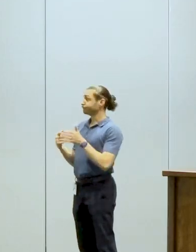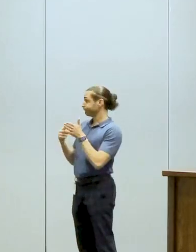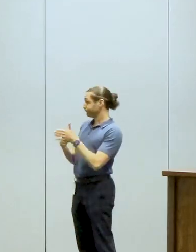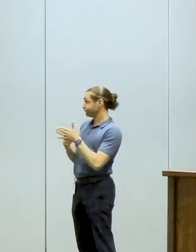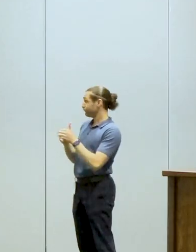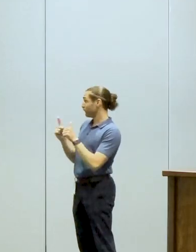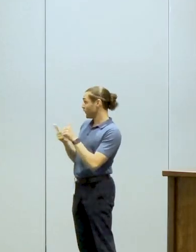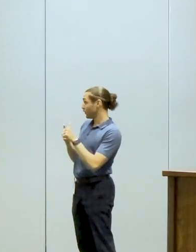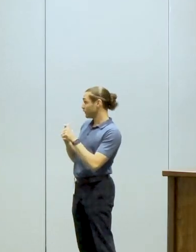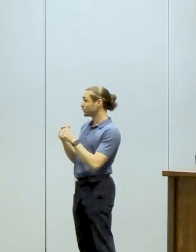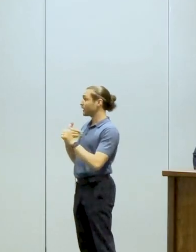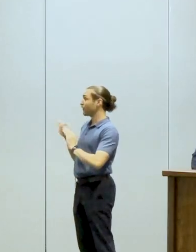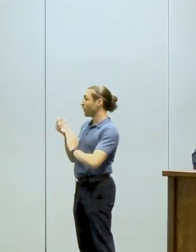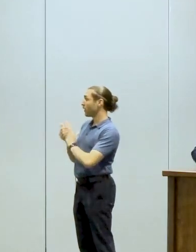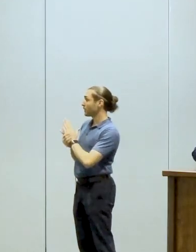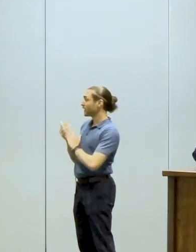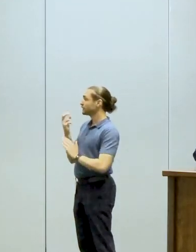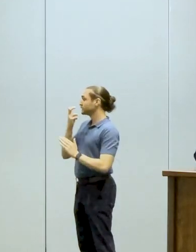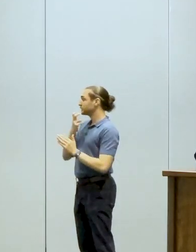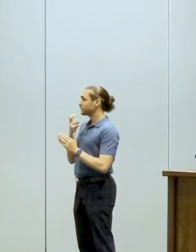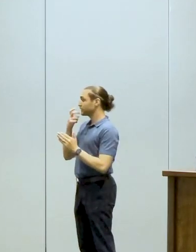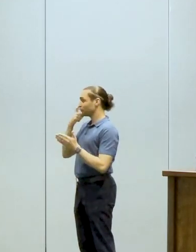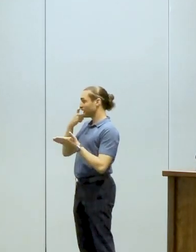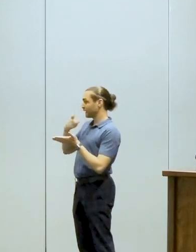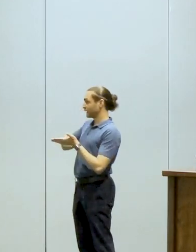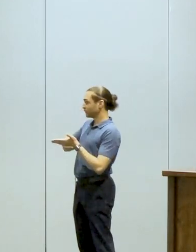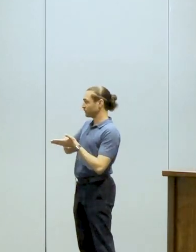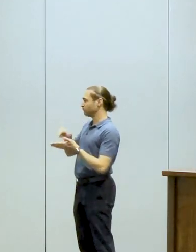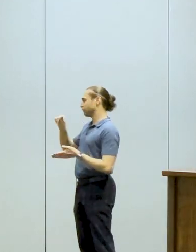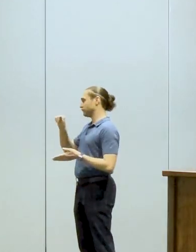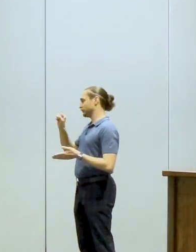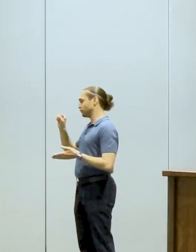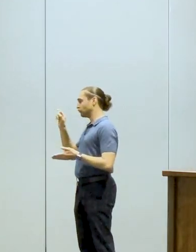the automated speech recognition. So AI powered